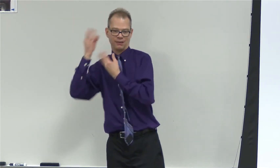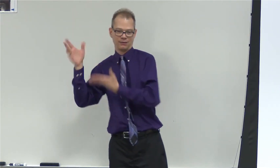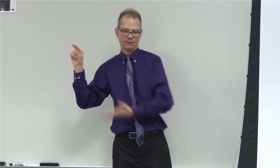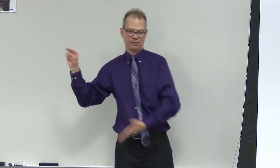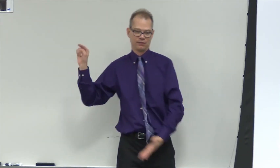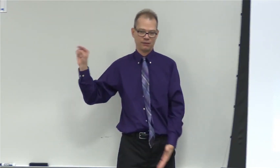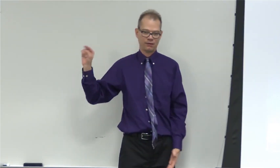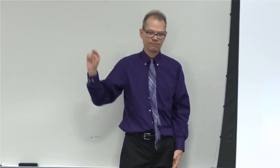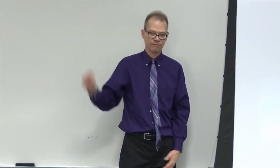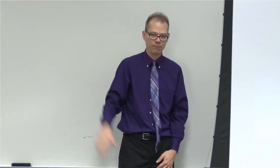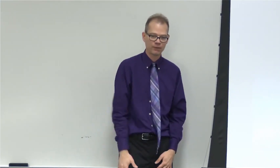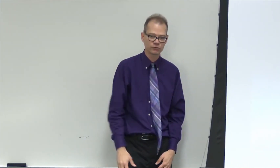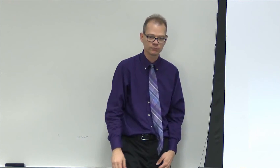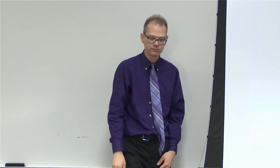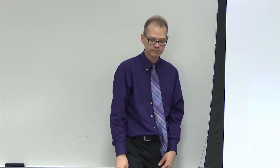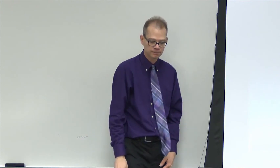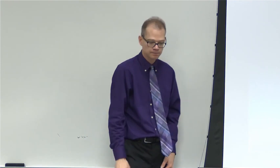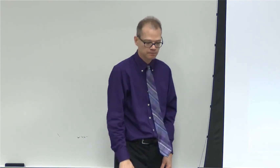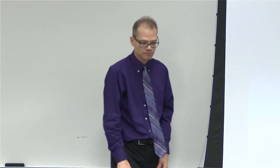your own knowledge and research to find out more about them.